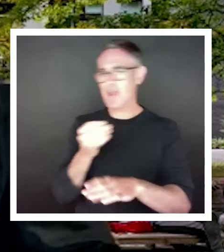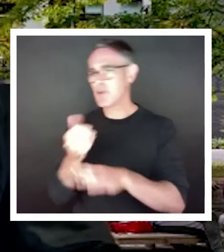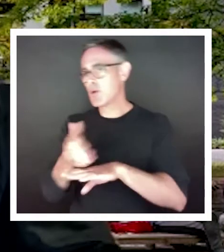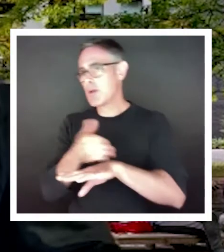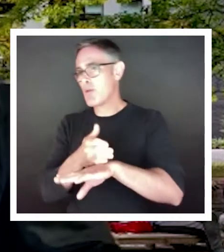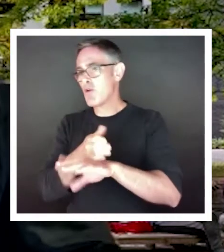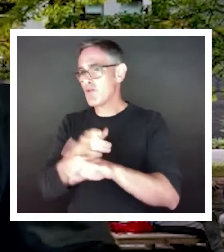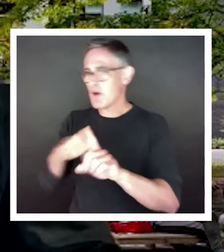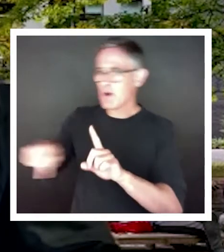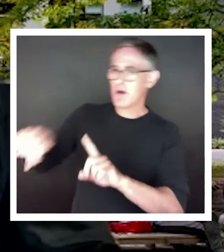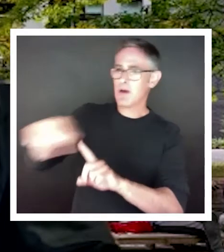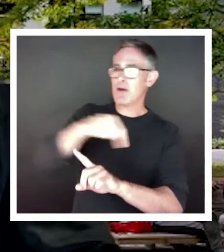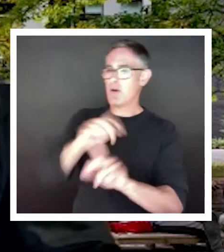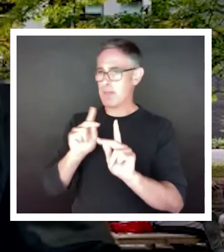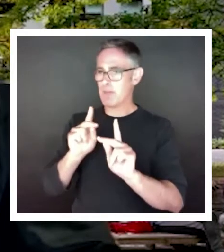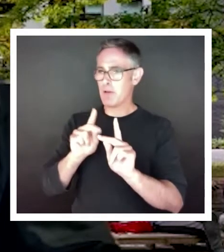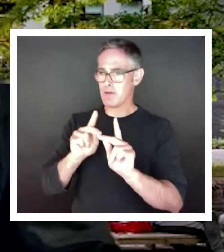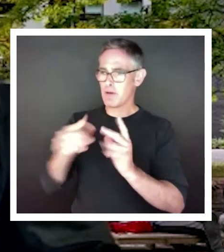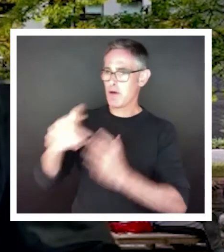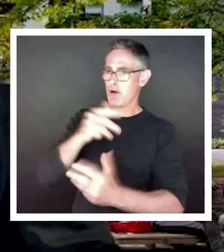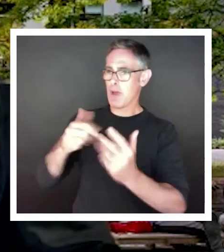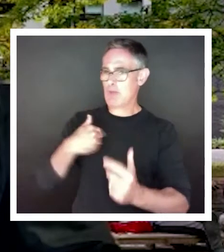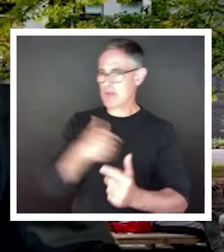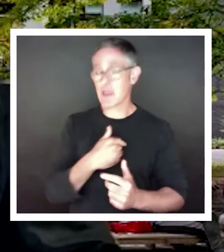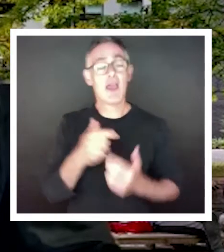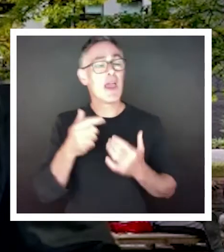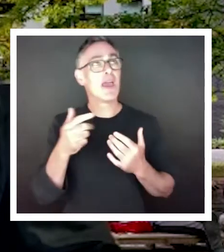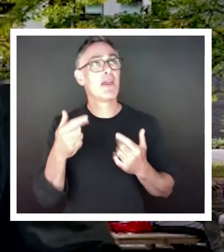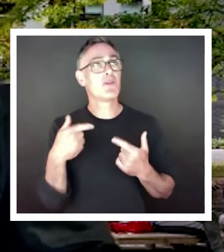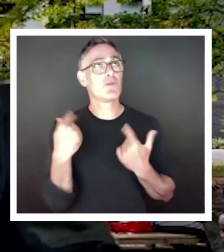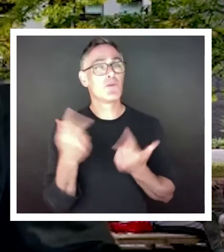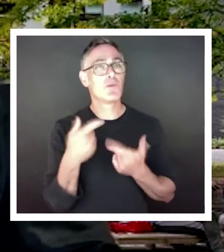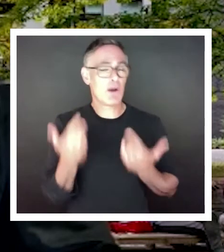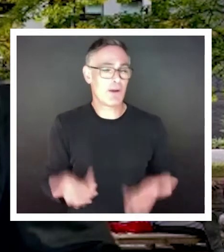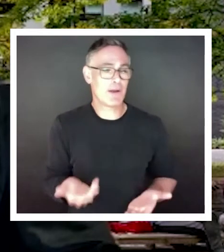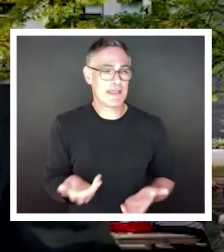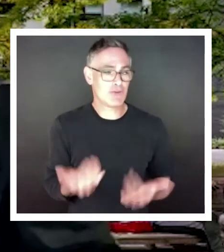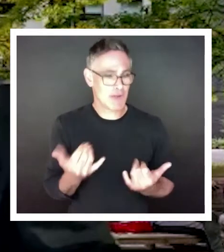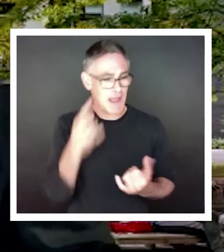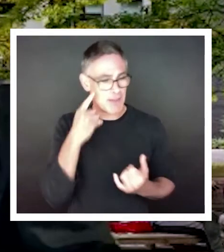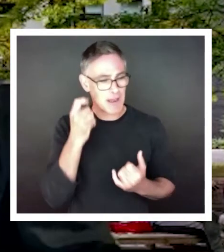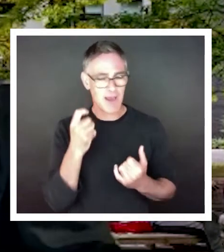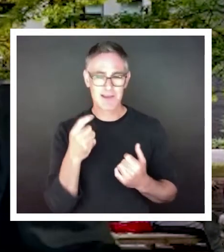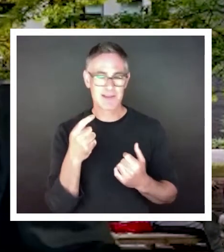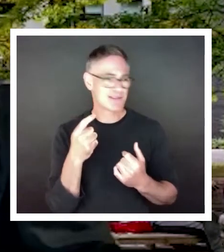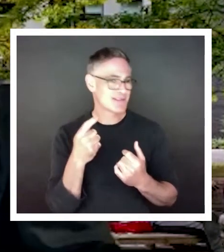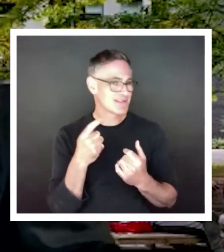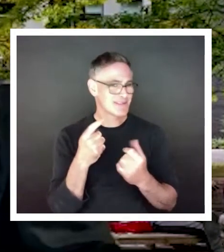And finally, we are here today because we are who we are, fighters who have always fought all our lives